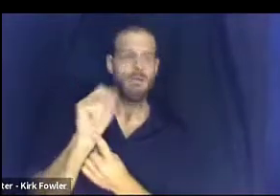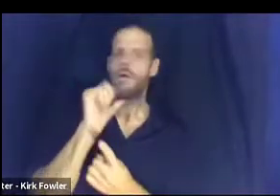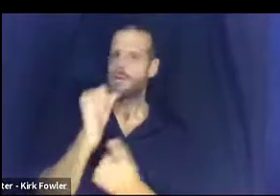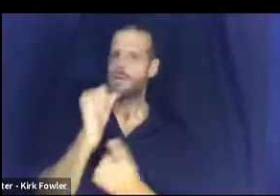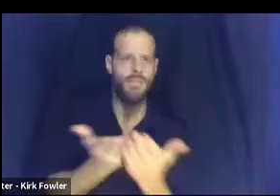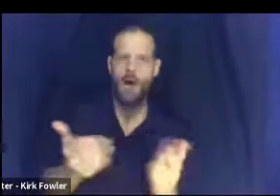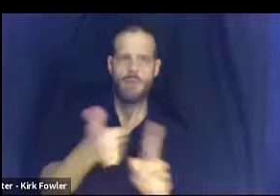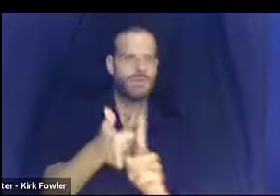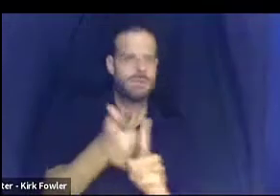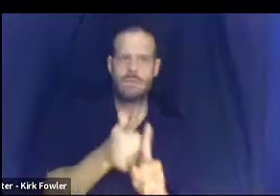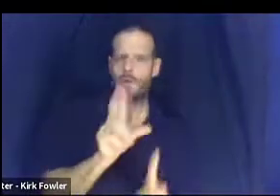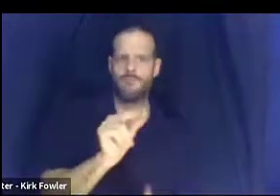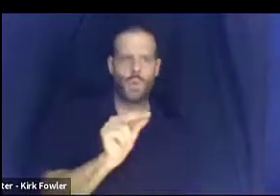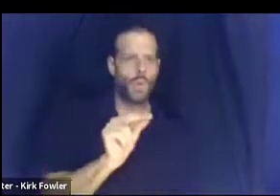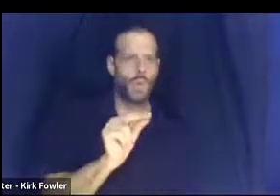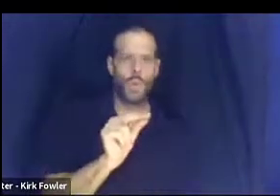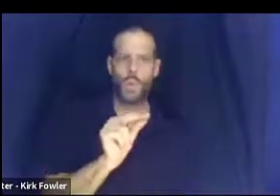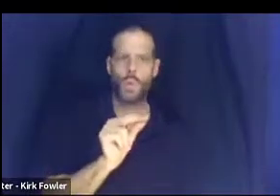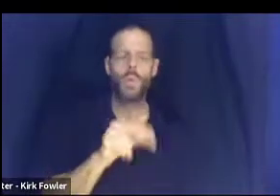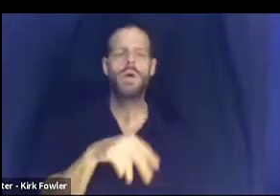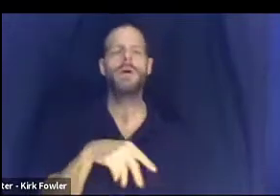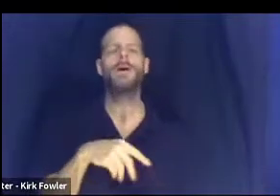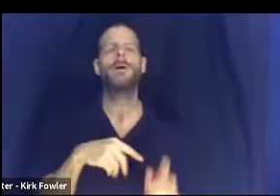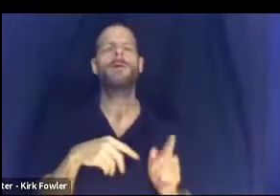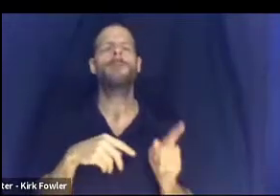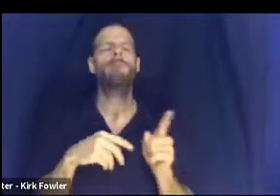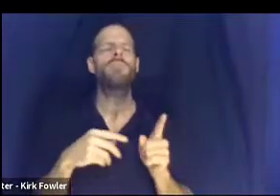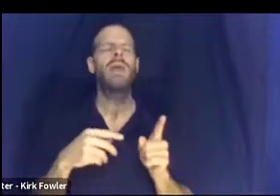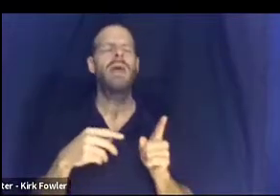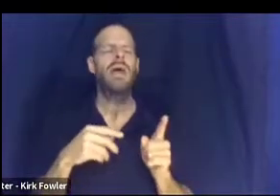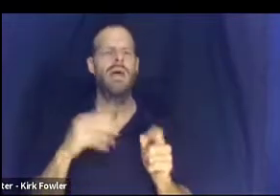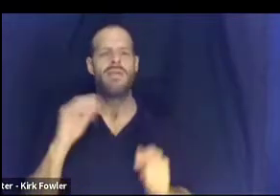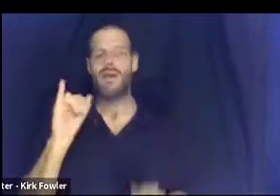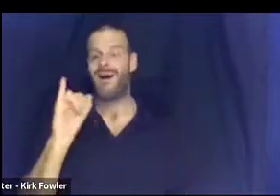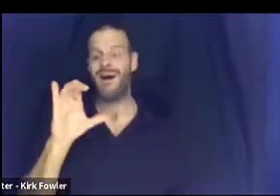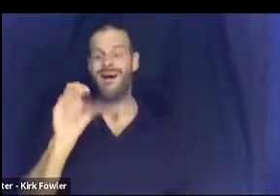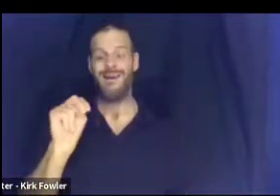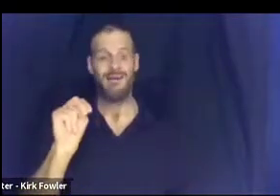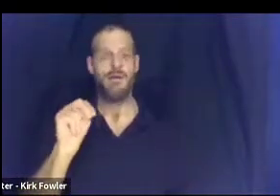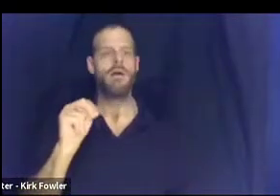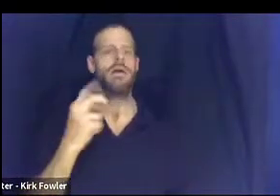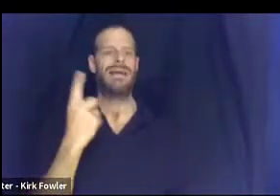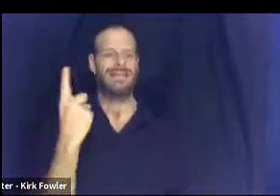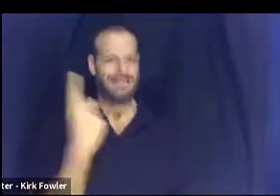The icon is something that feels like or looks very much like the object.